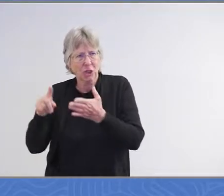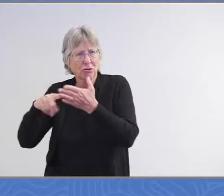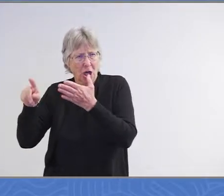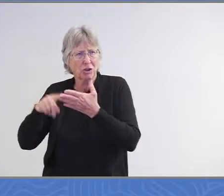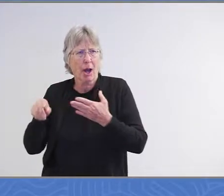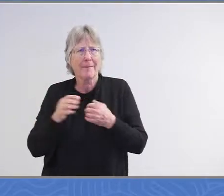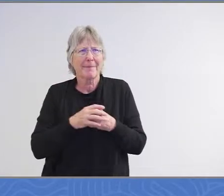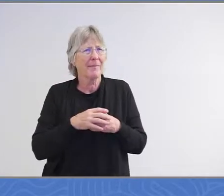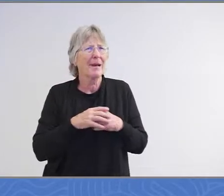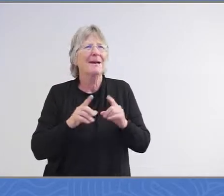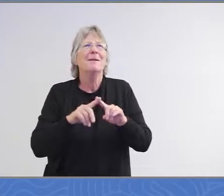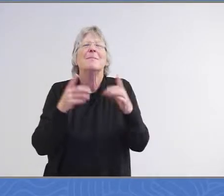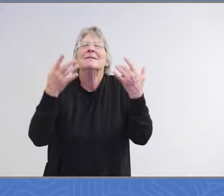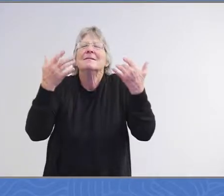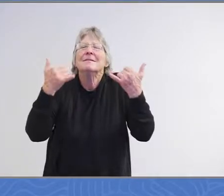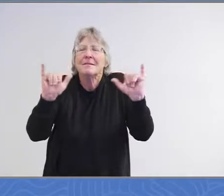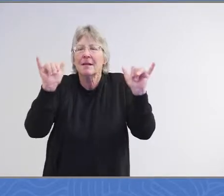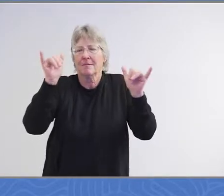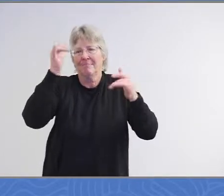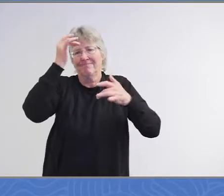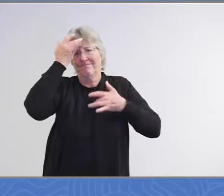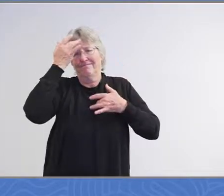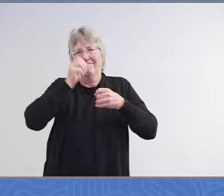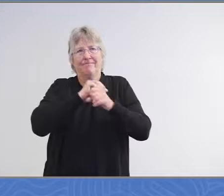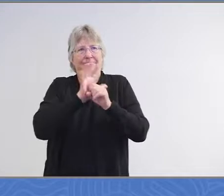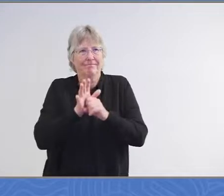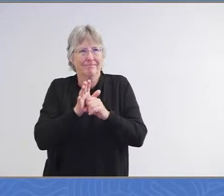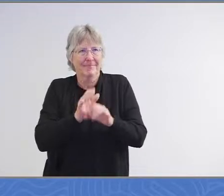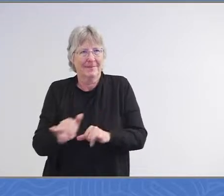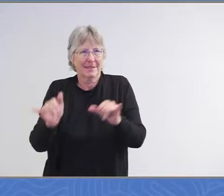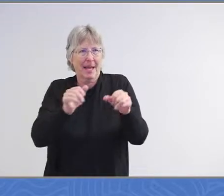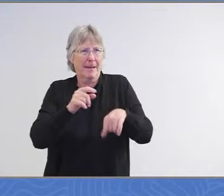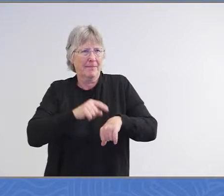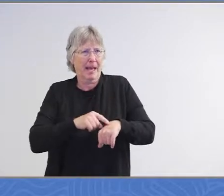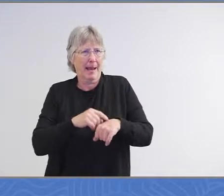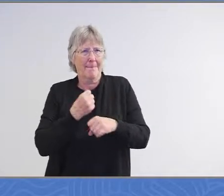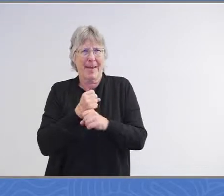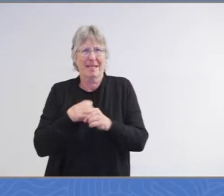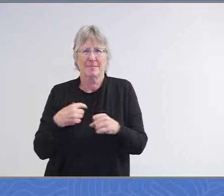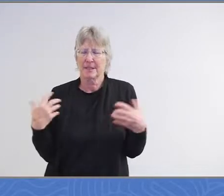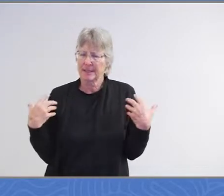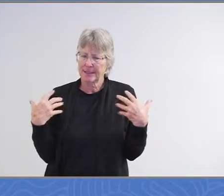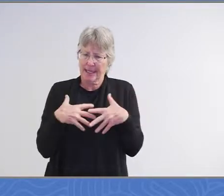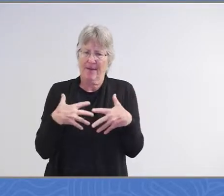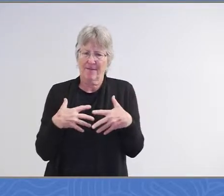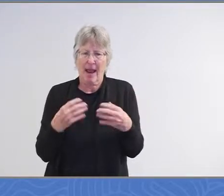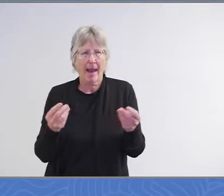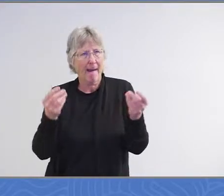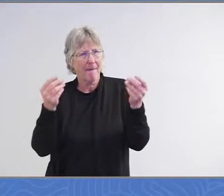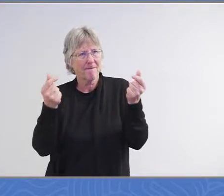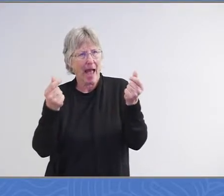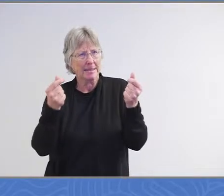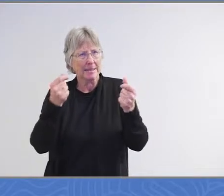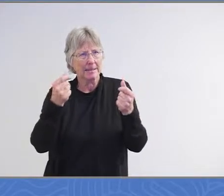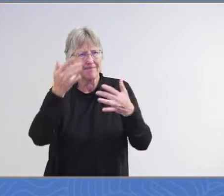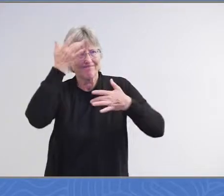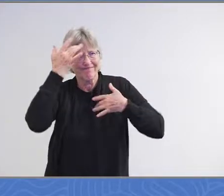yet they had cases all around the same time which makes me terrified how fast this virus can spread without knowing.